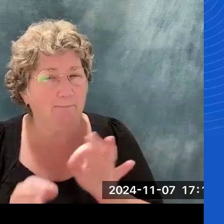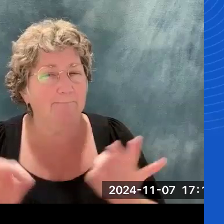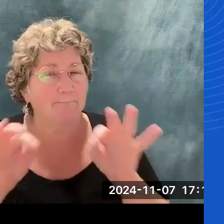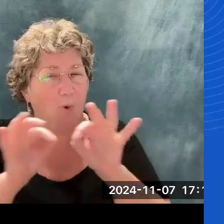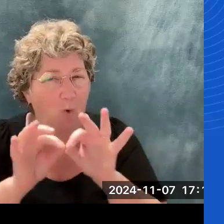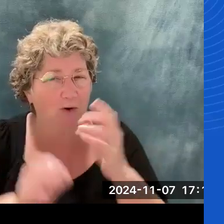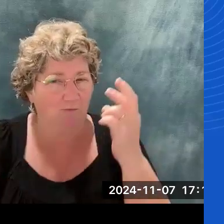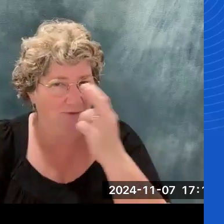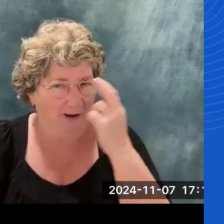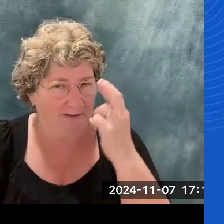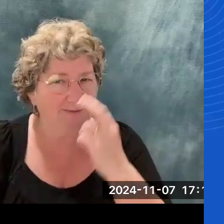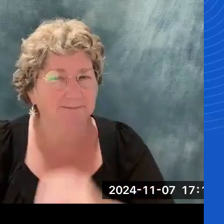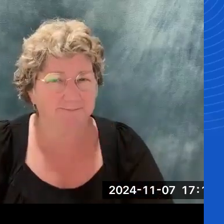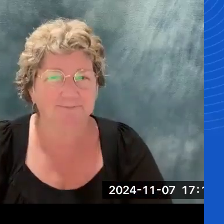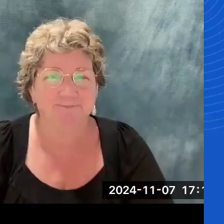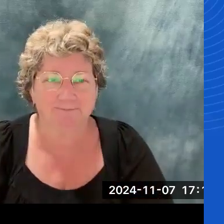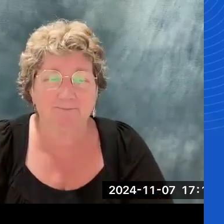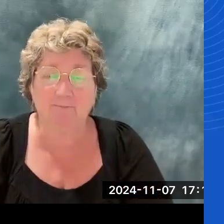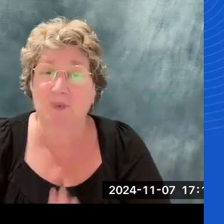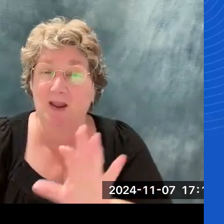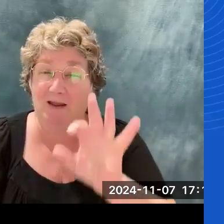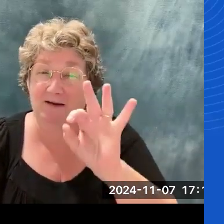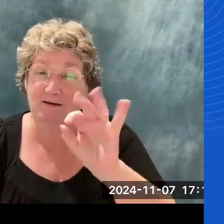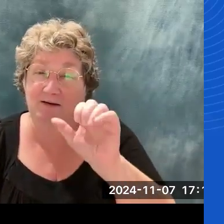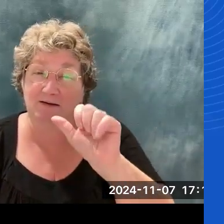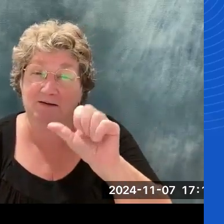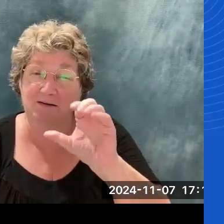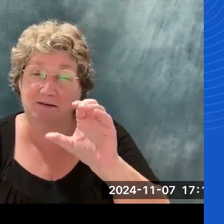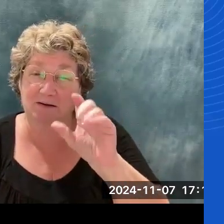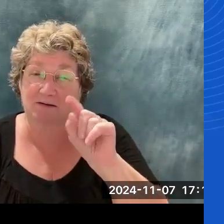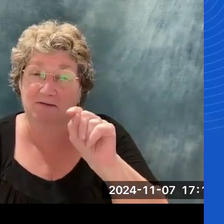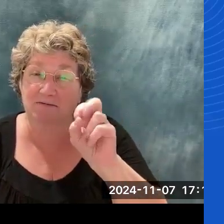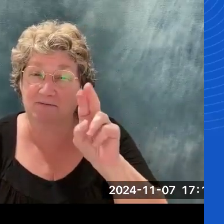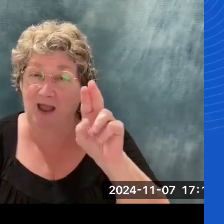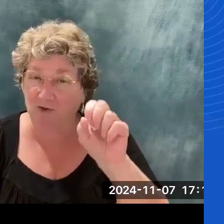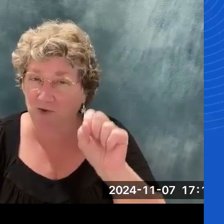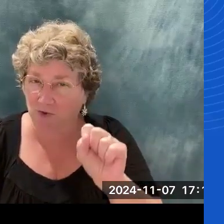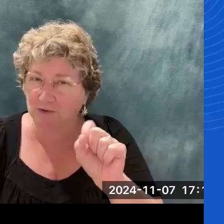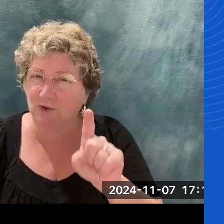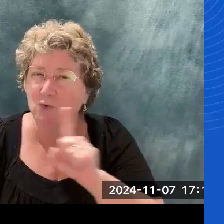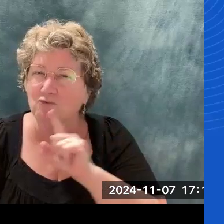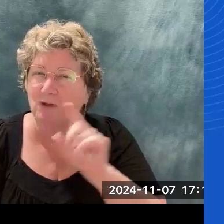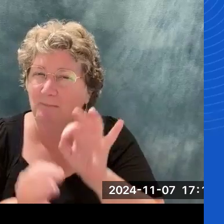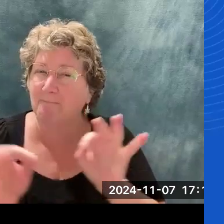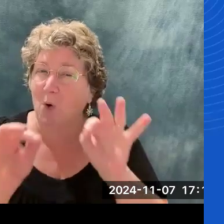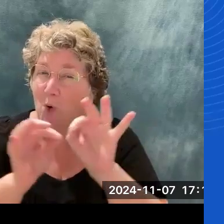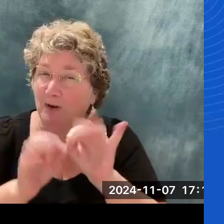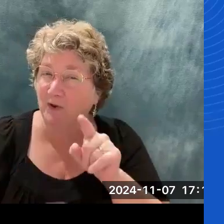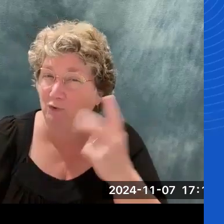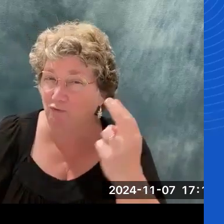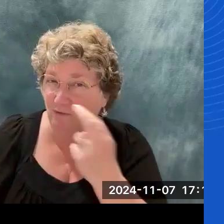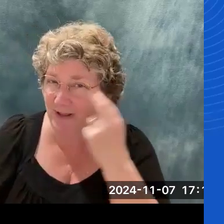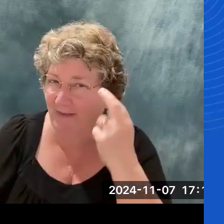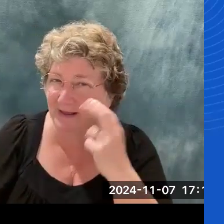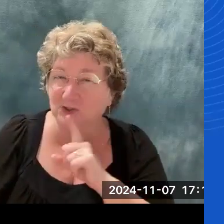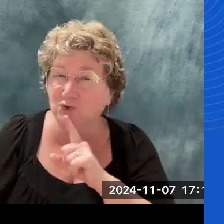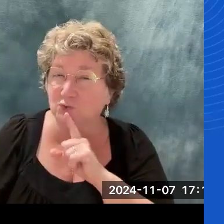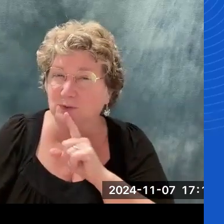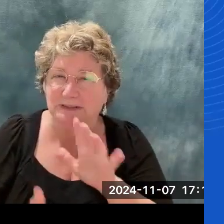when we're talking about the factors is that this is a very nuanced thing. There's no one thing that can be pointed at